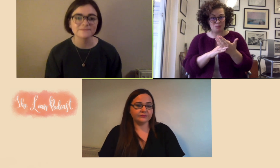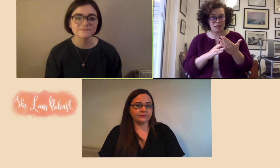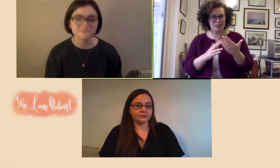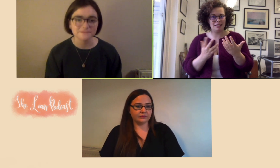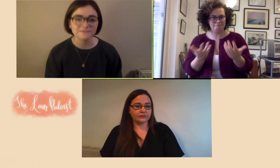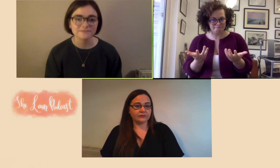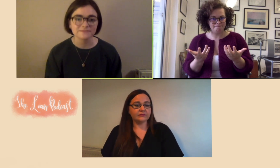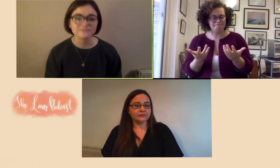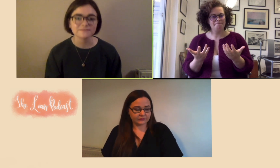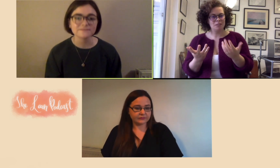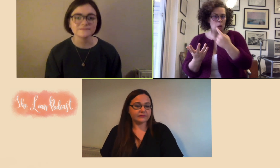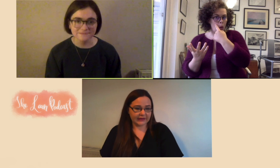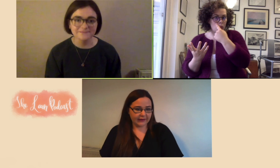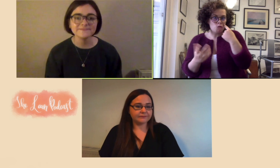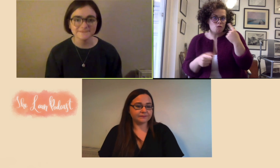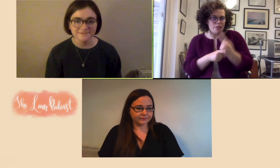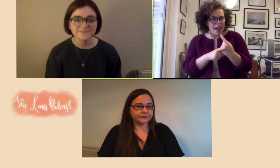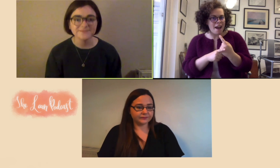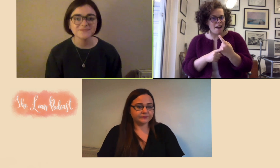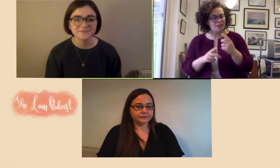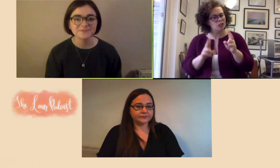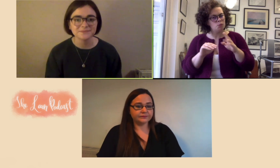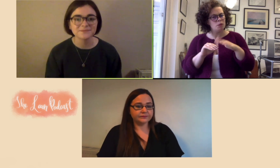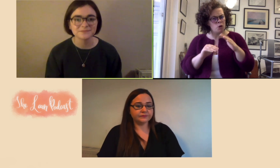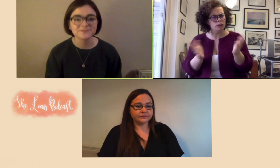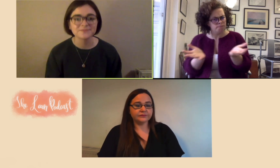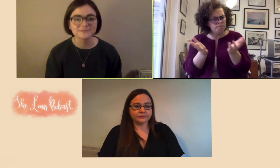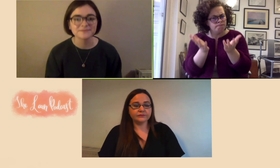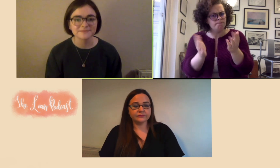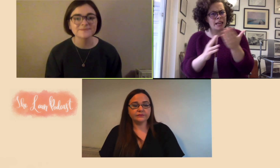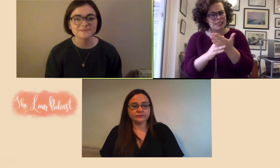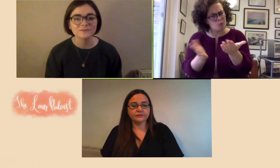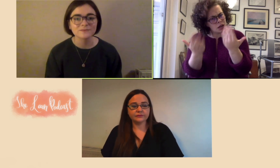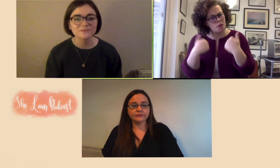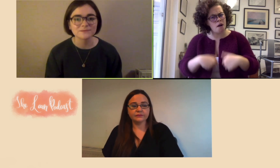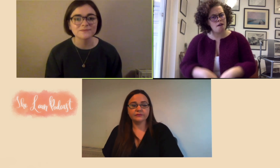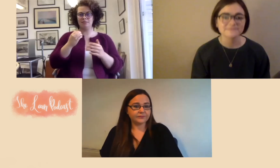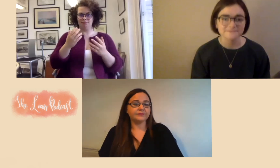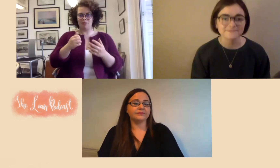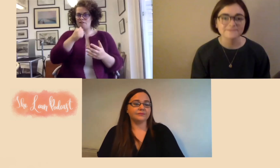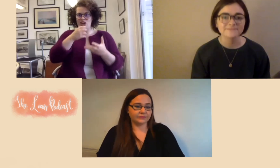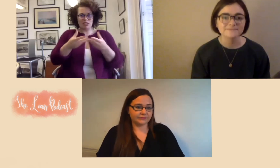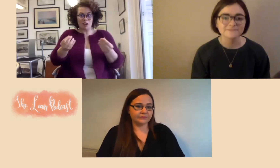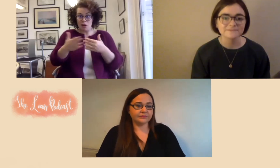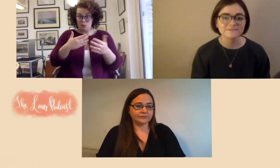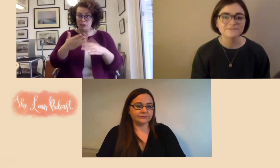And that just proves like you said, the first thing that goes is accessibility. And that's something we really need to bring up again.